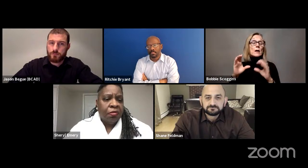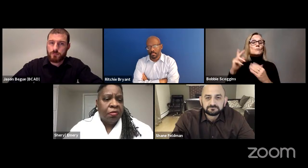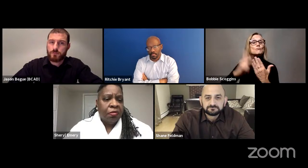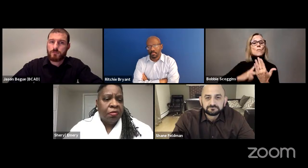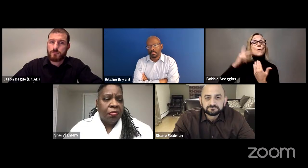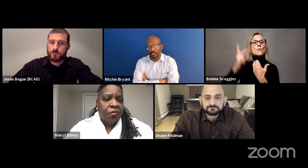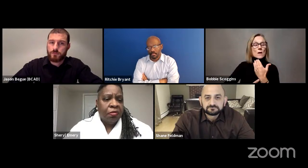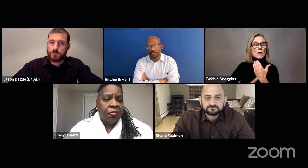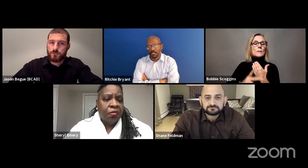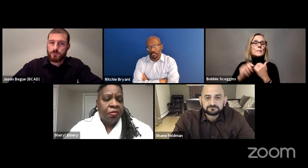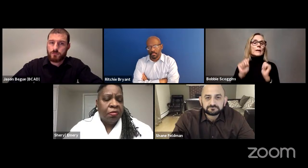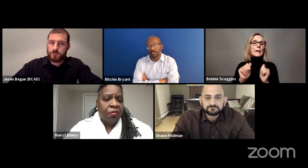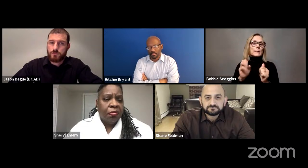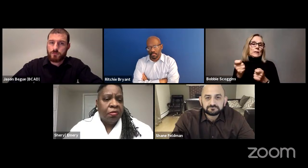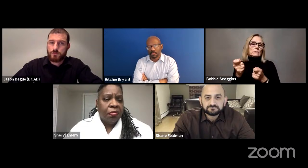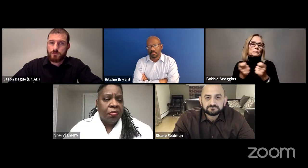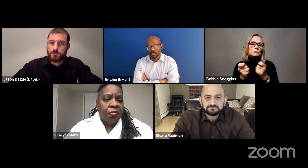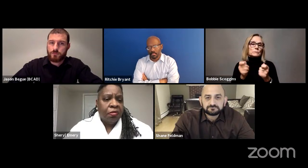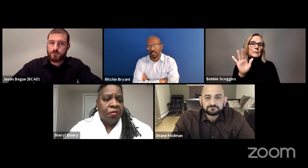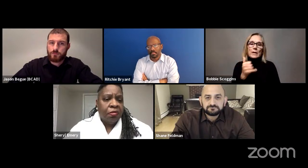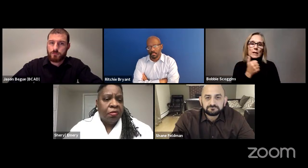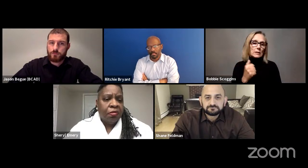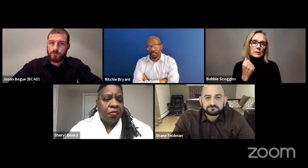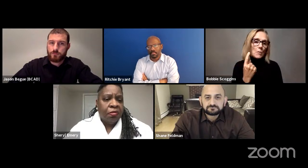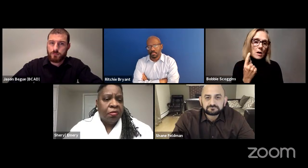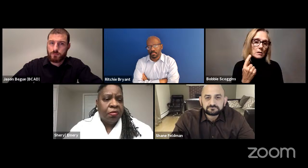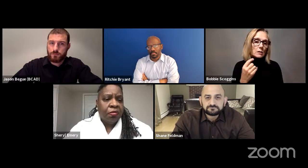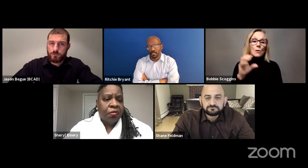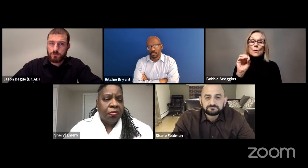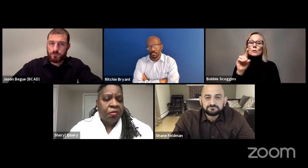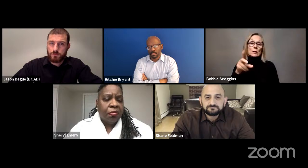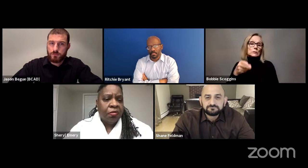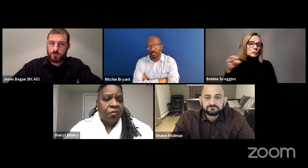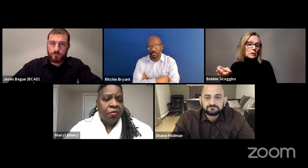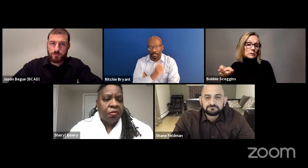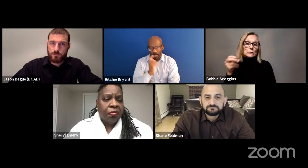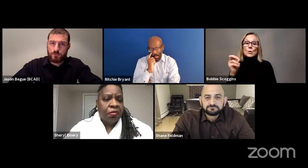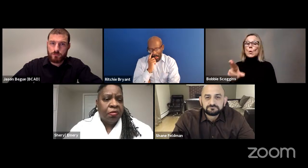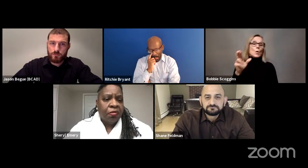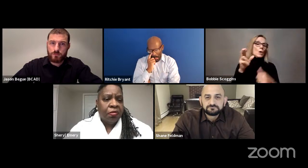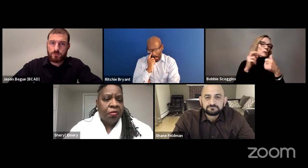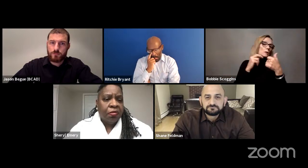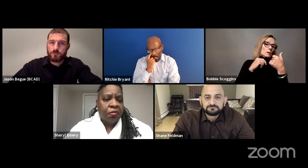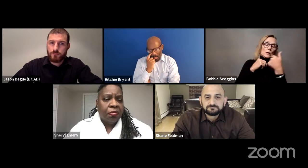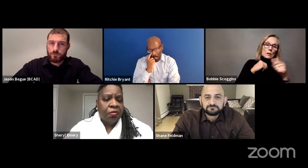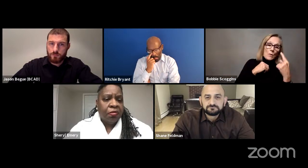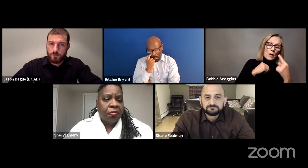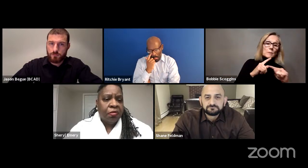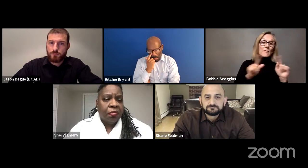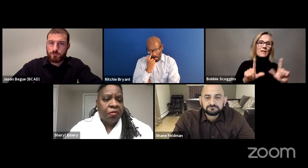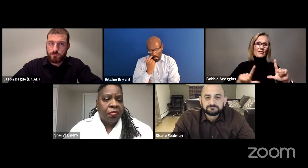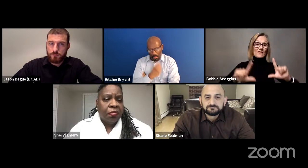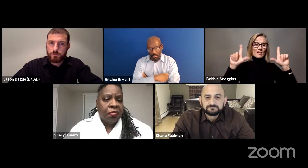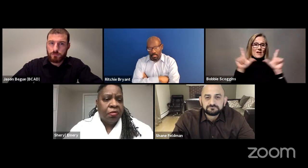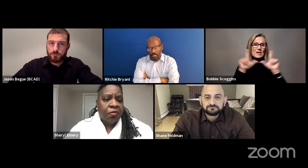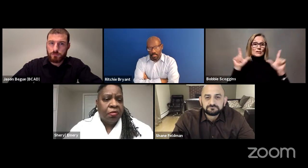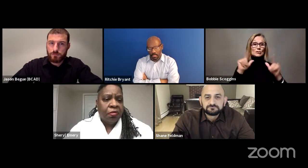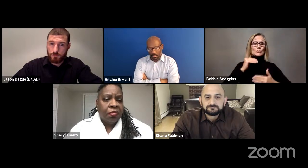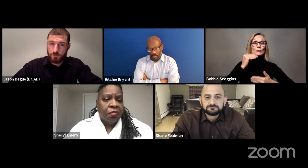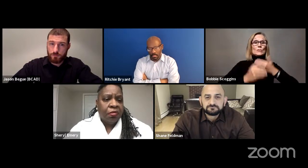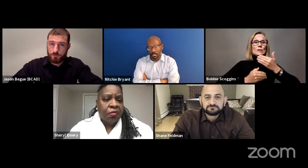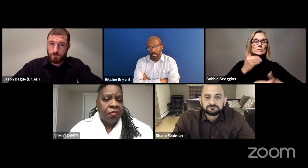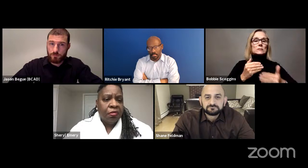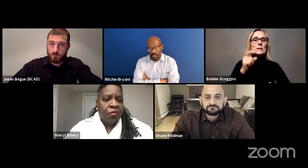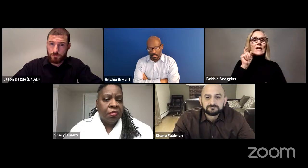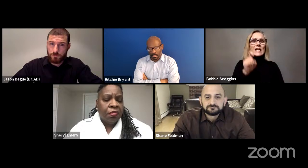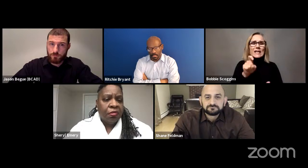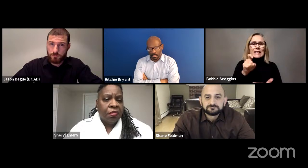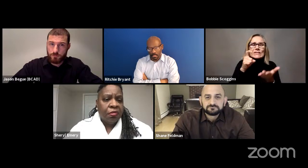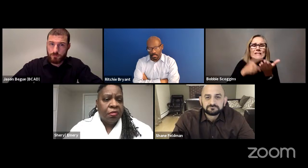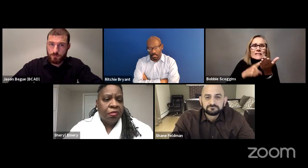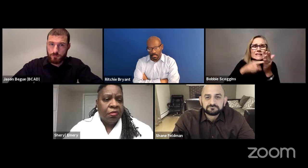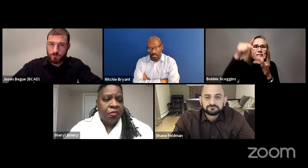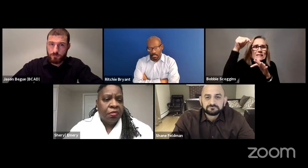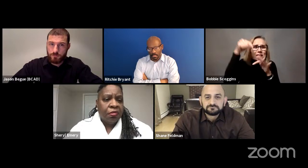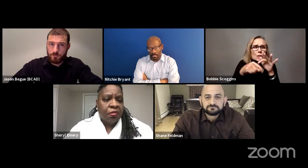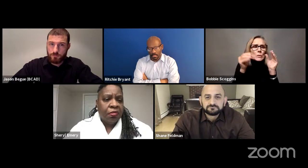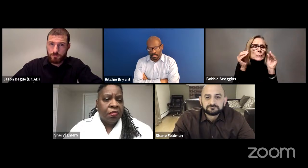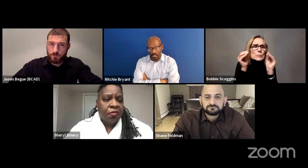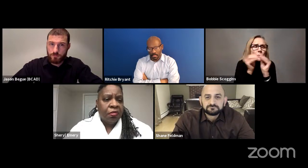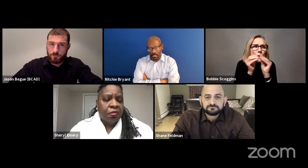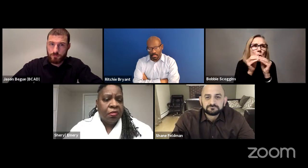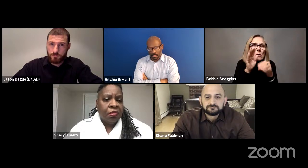and certification. A program can be run, can be directed by anyone. But licensure is something